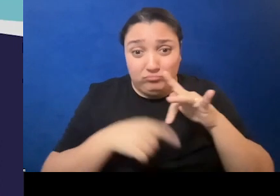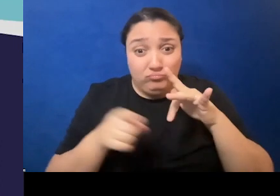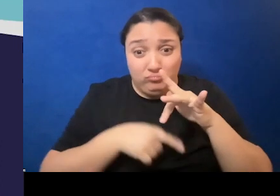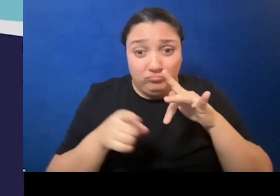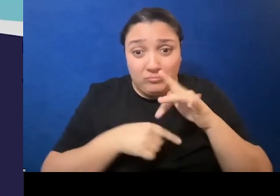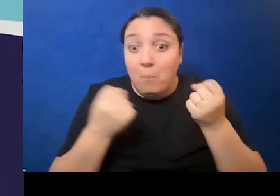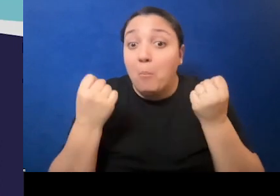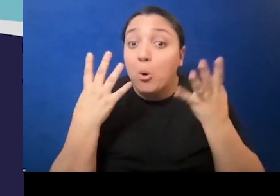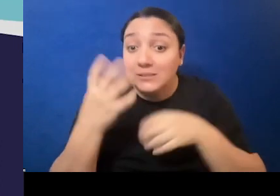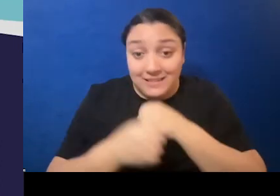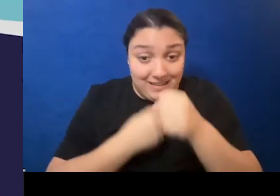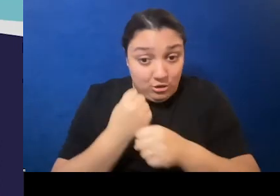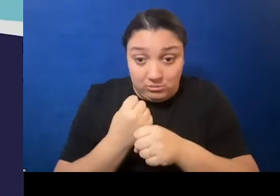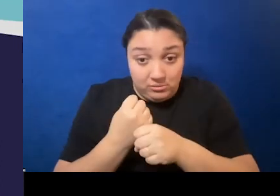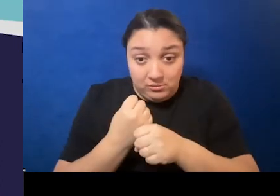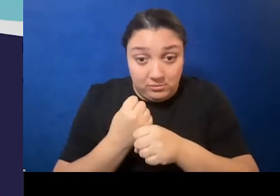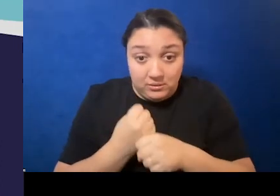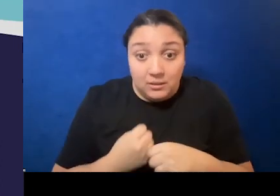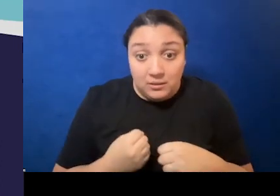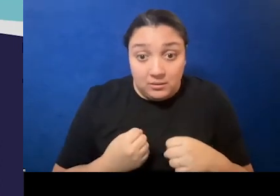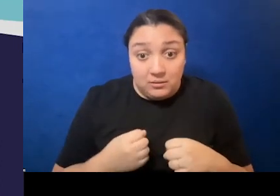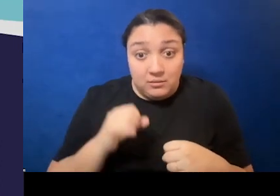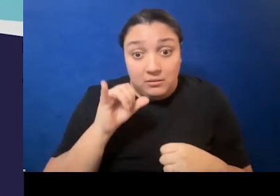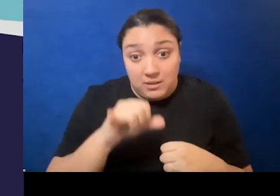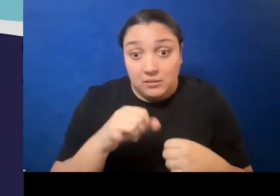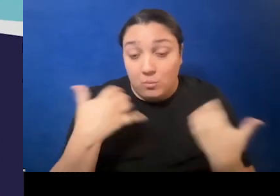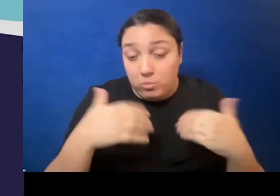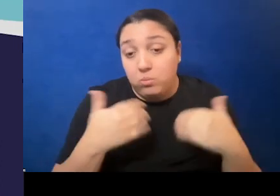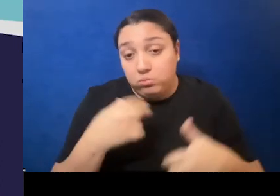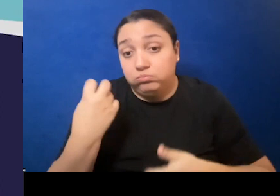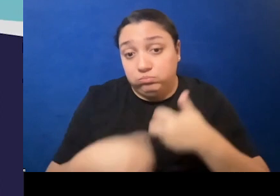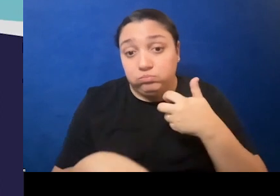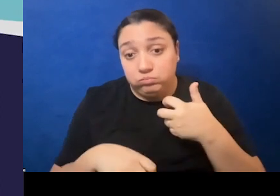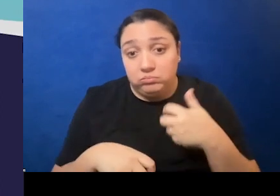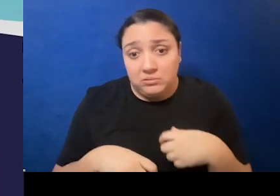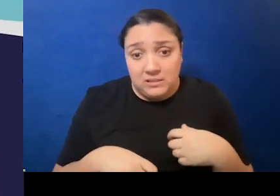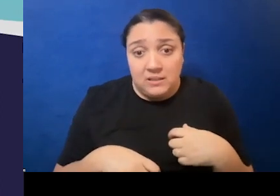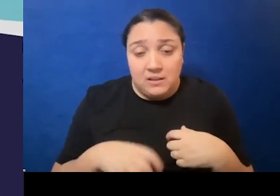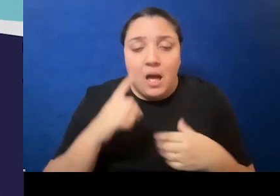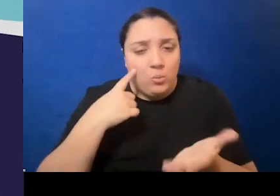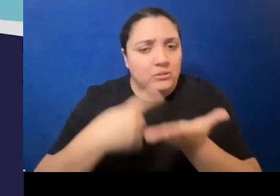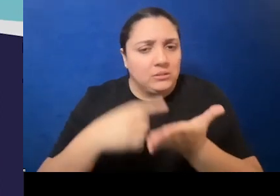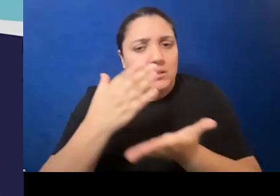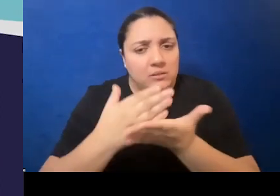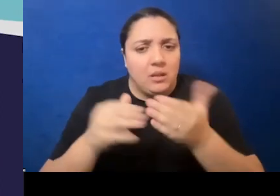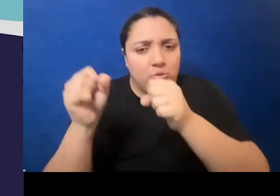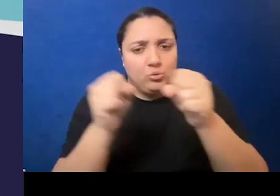STUDENTS THAT MISSED SCHOOL WHO HAVE MULTIPLE YEARS OF NOT GOING TO SCHOOL, THAT IS A DIFFICULT